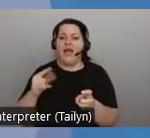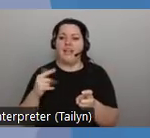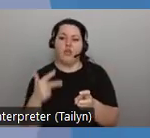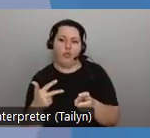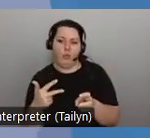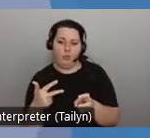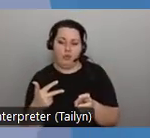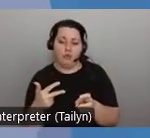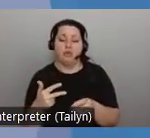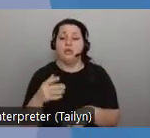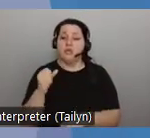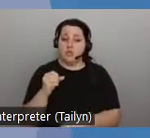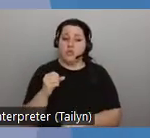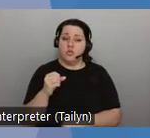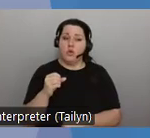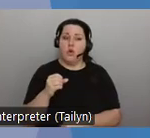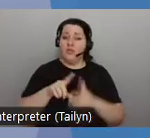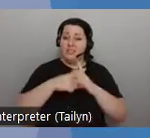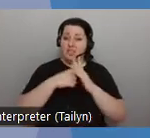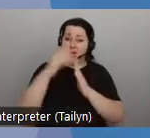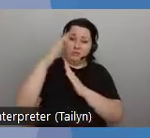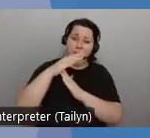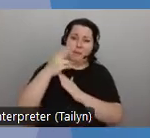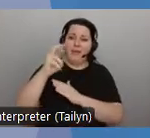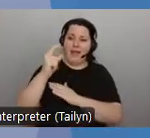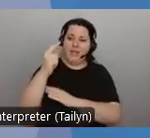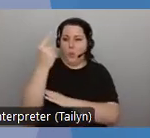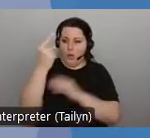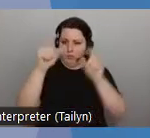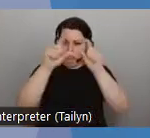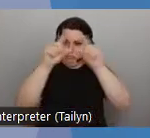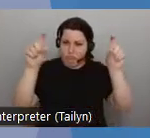starts a subject and then subsets underneath there is are called heading 3 starting with